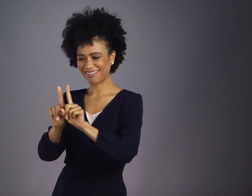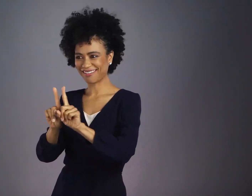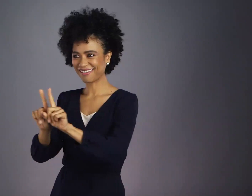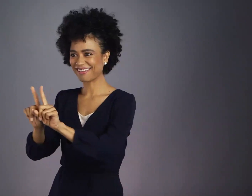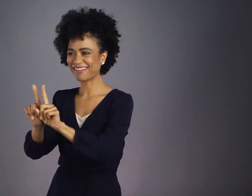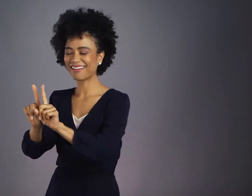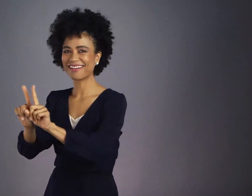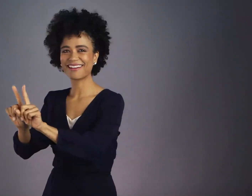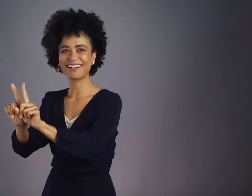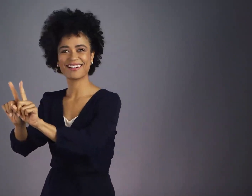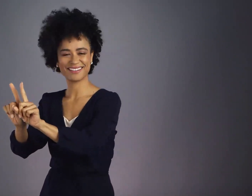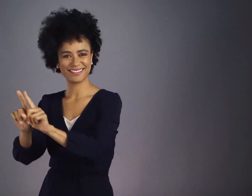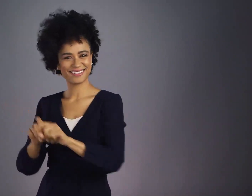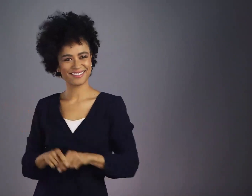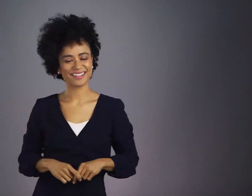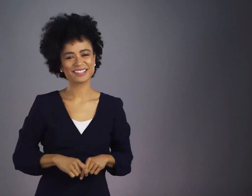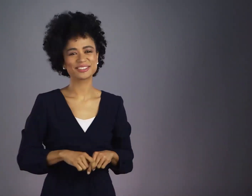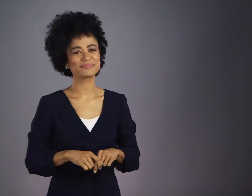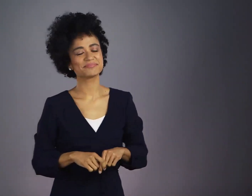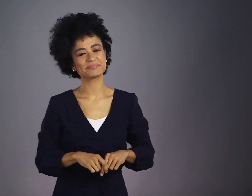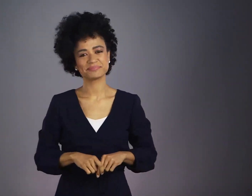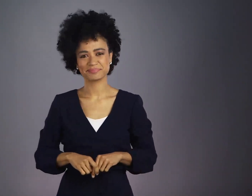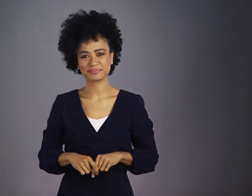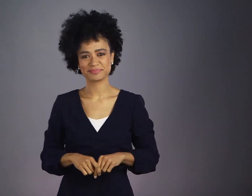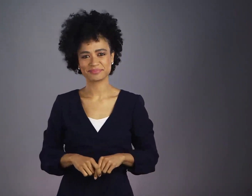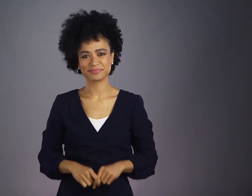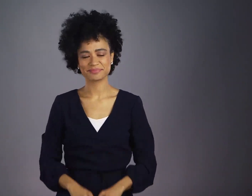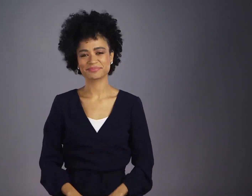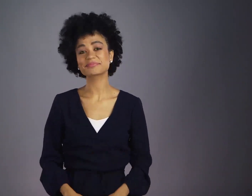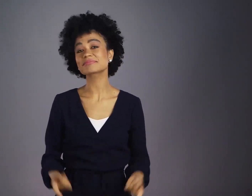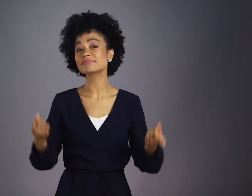walking hand in hand with the Spirit of the Universe.